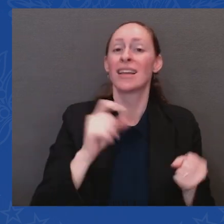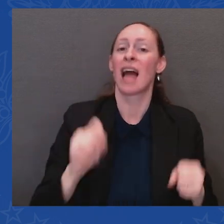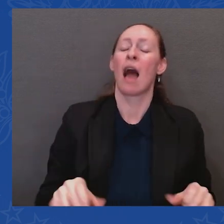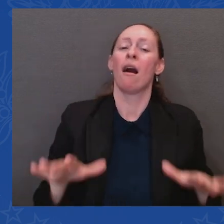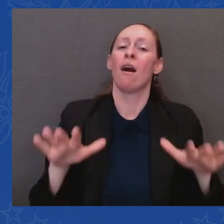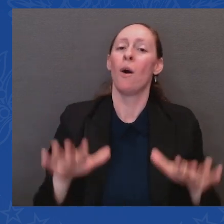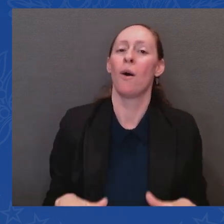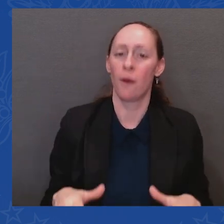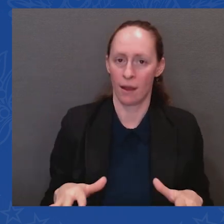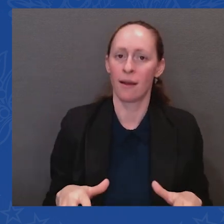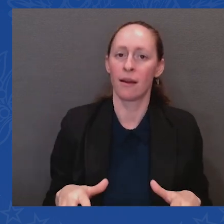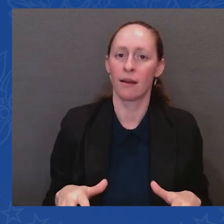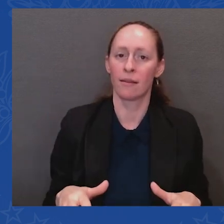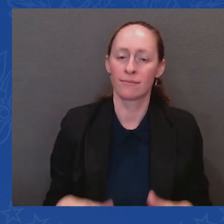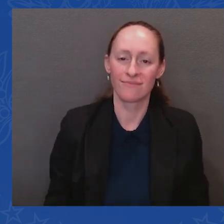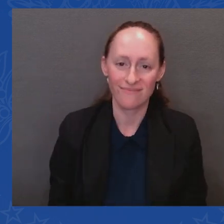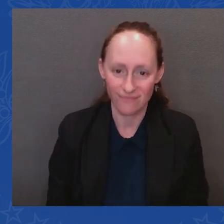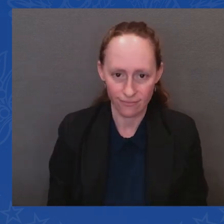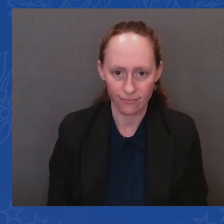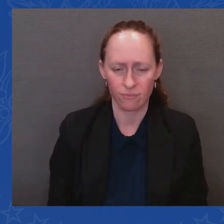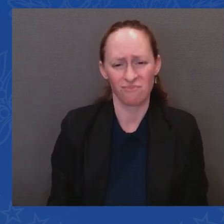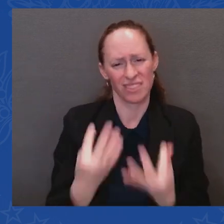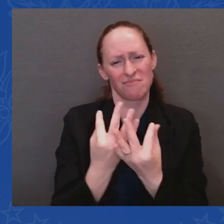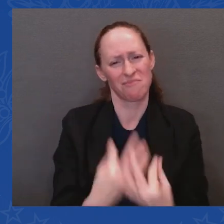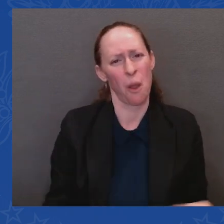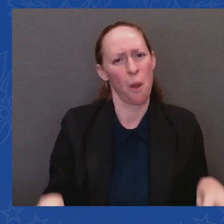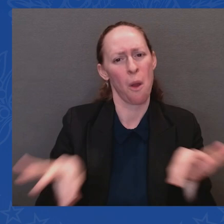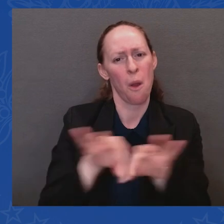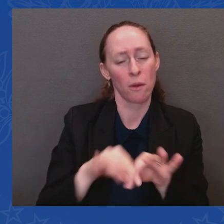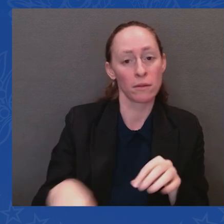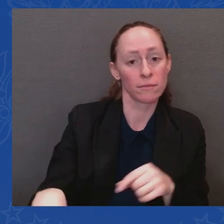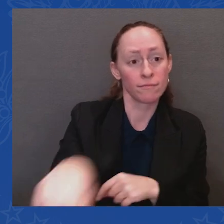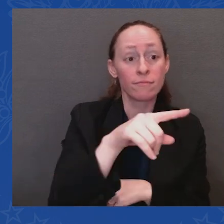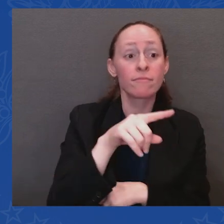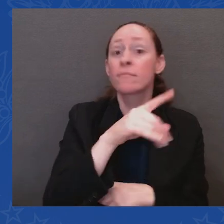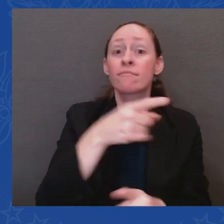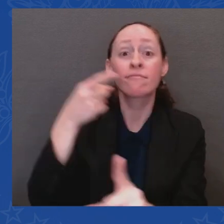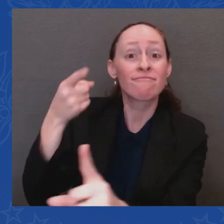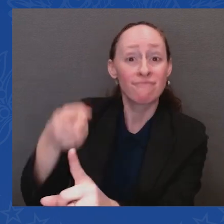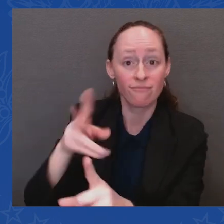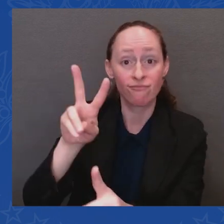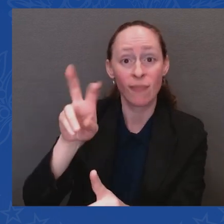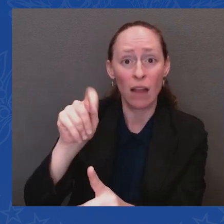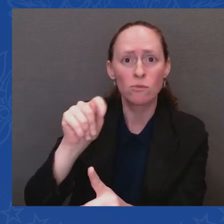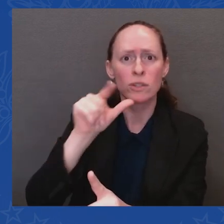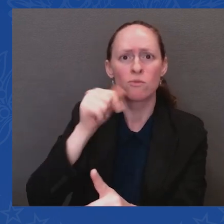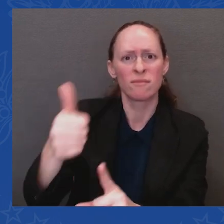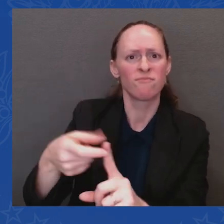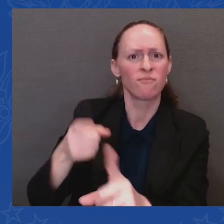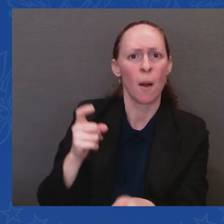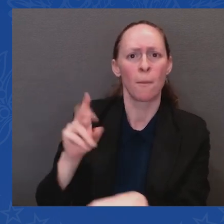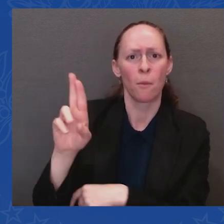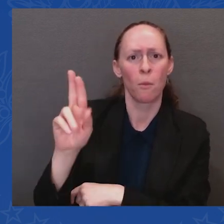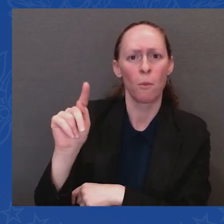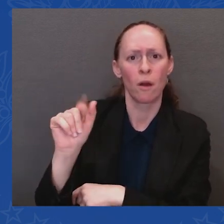After flying mission after mission over burn pits in Iraq, after being diagnosed with cancer at just 23 years of age,